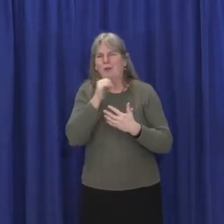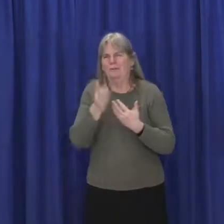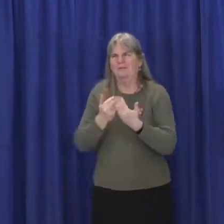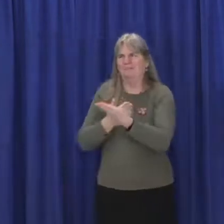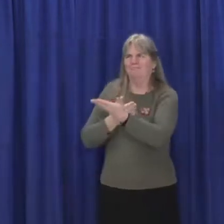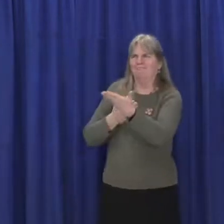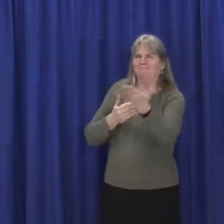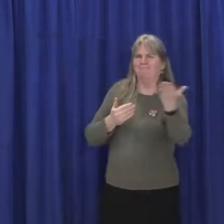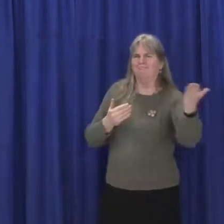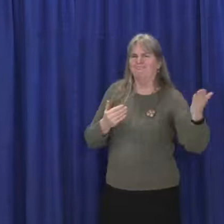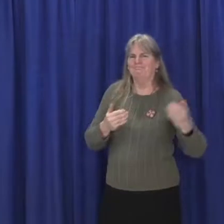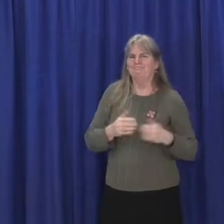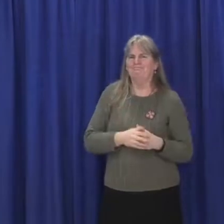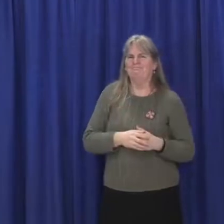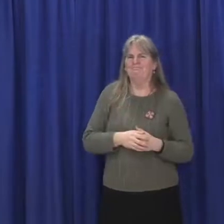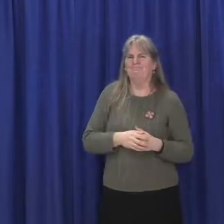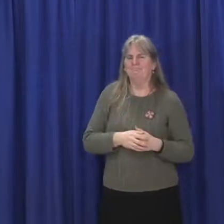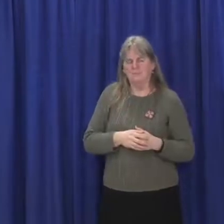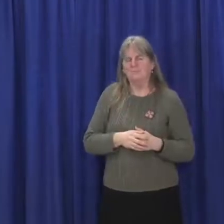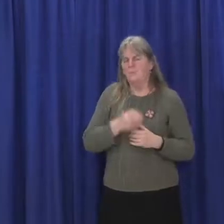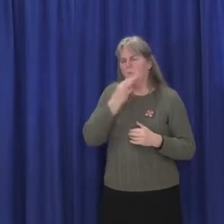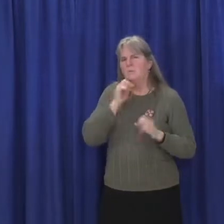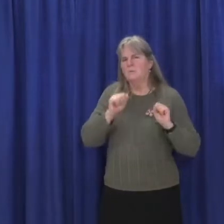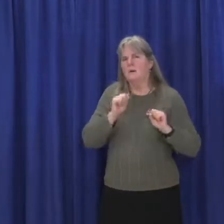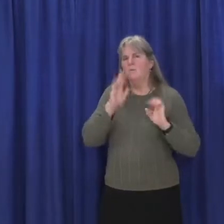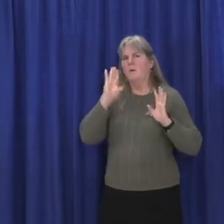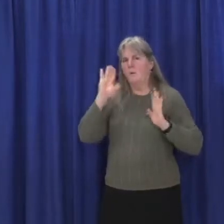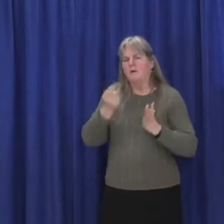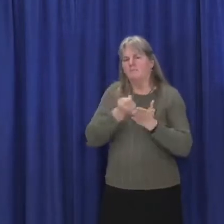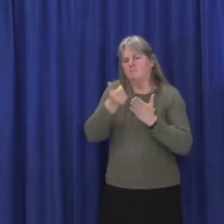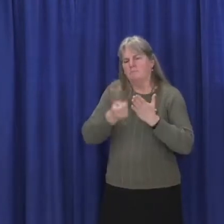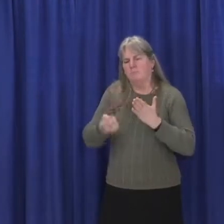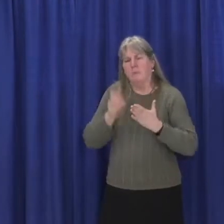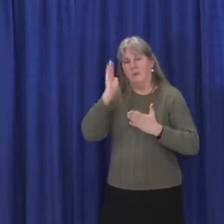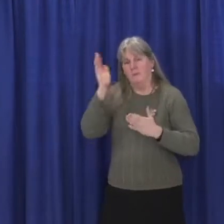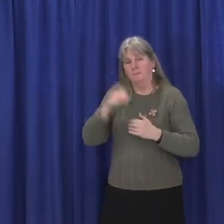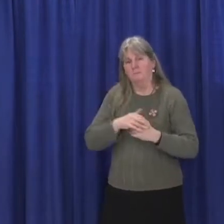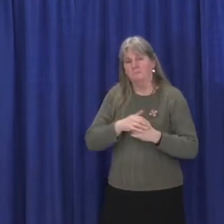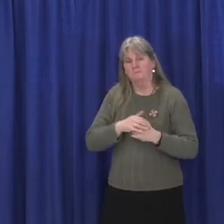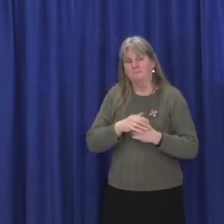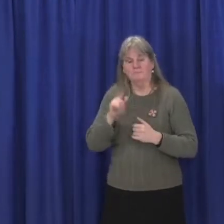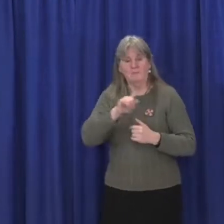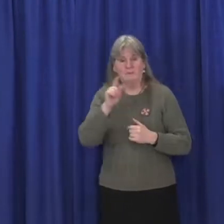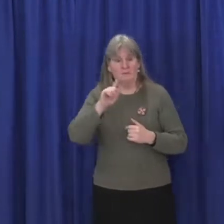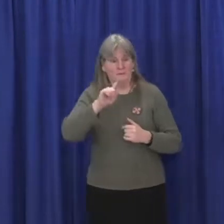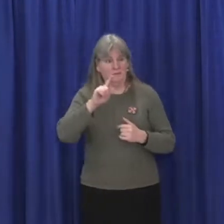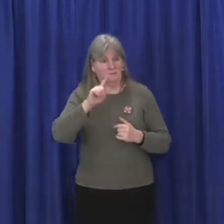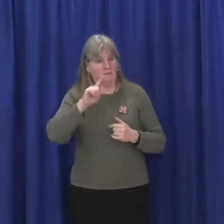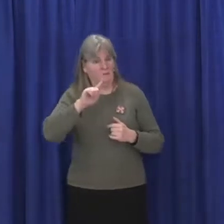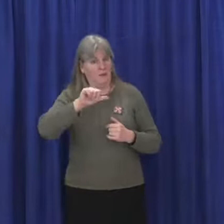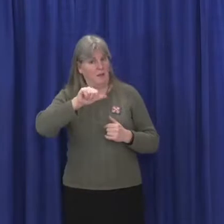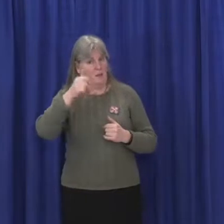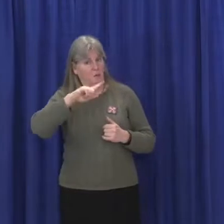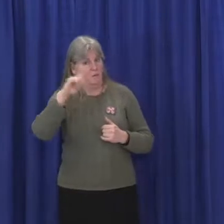Thank you. Renée: Thank you. Do you have a second question, Jackie?